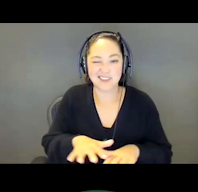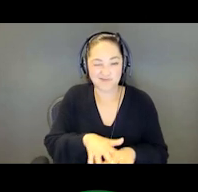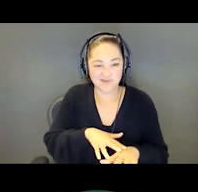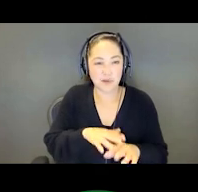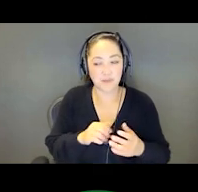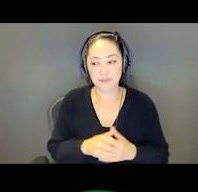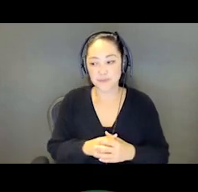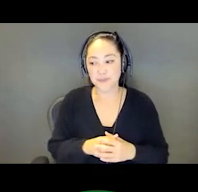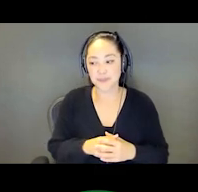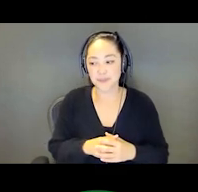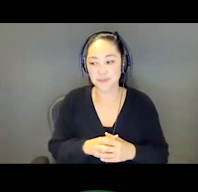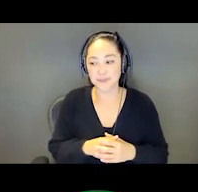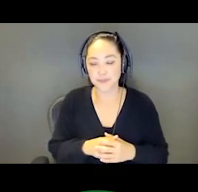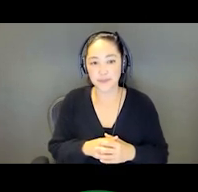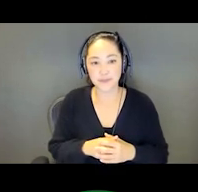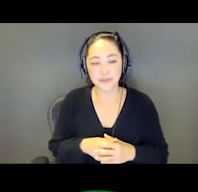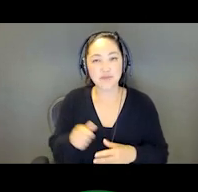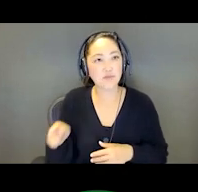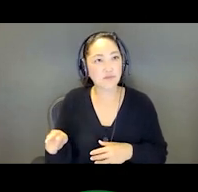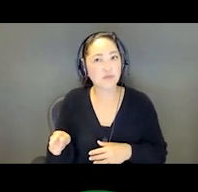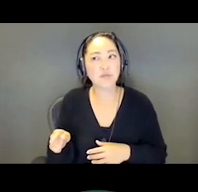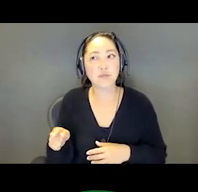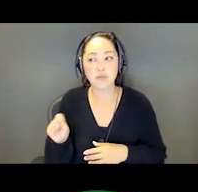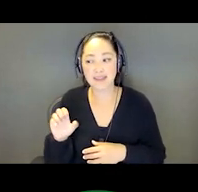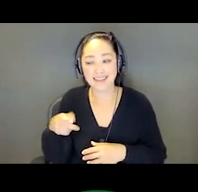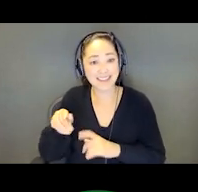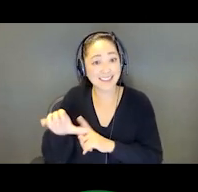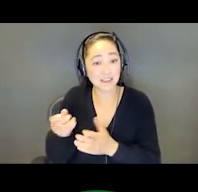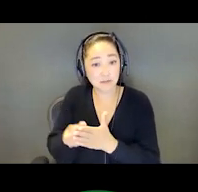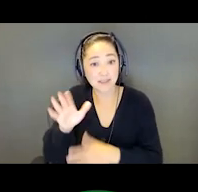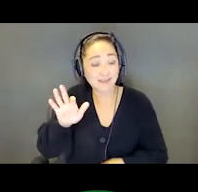which purchased the 9 cartuses that they've.